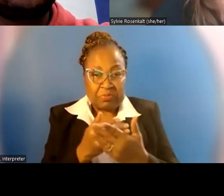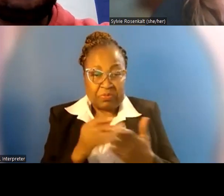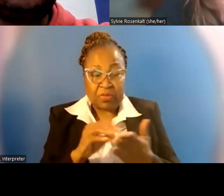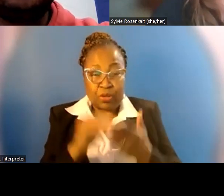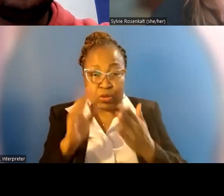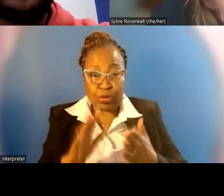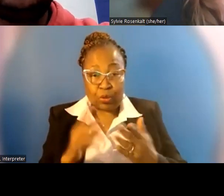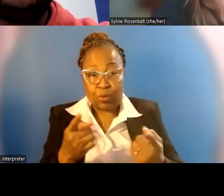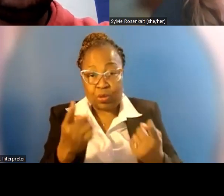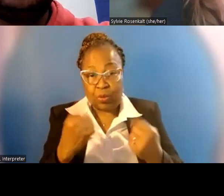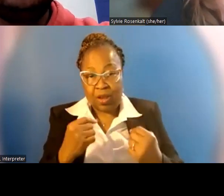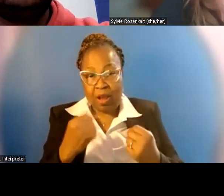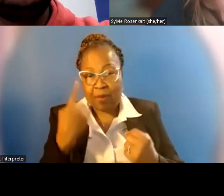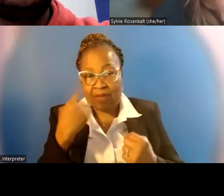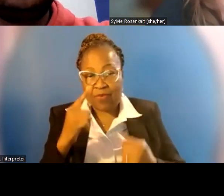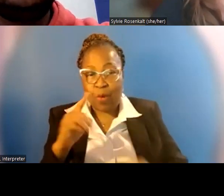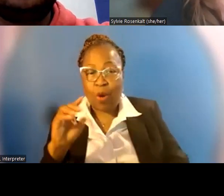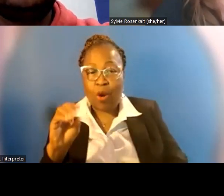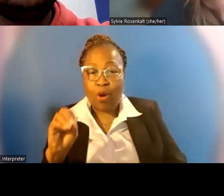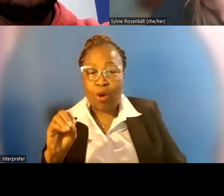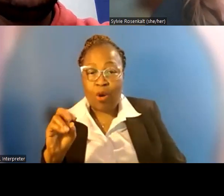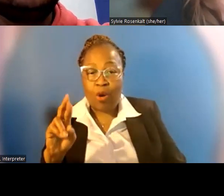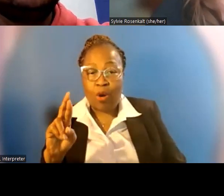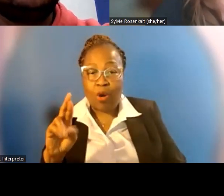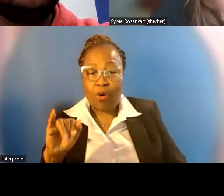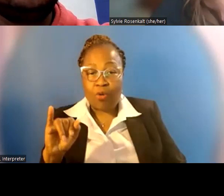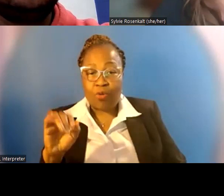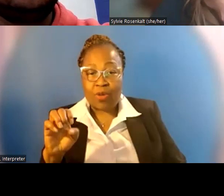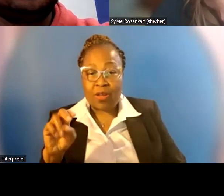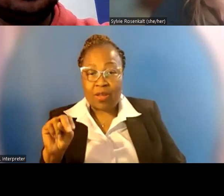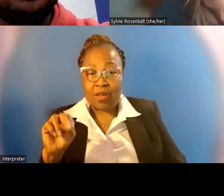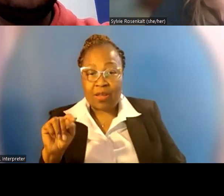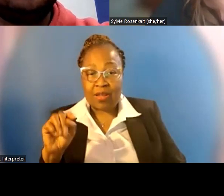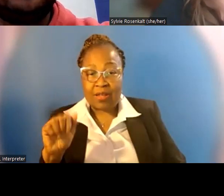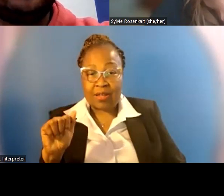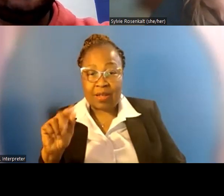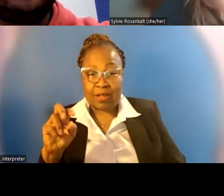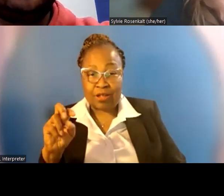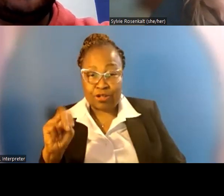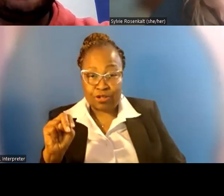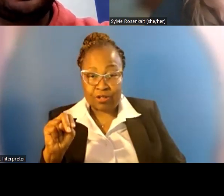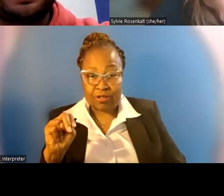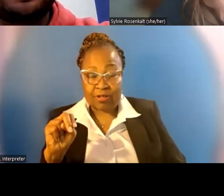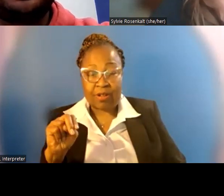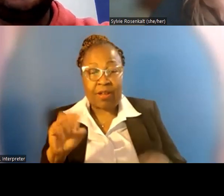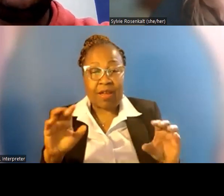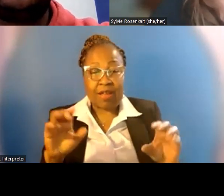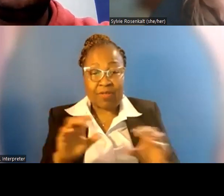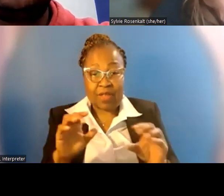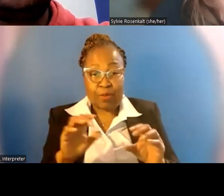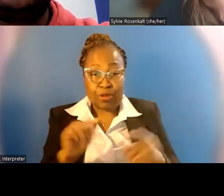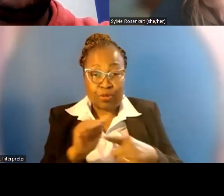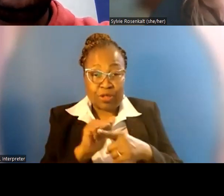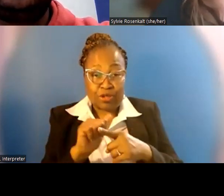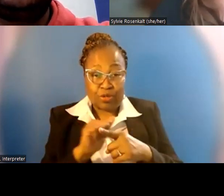for orientation and they were doing a sort of training with the disability resource center,